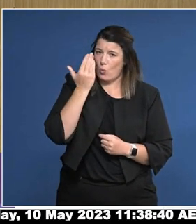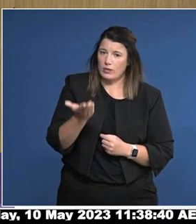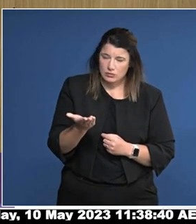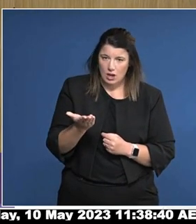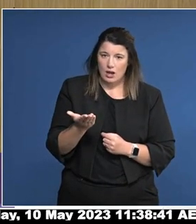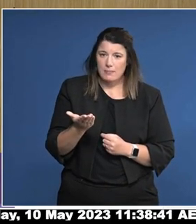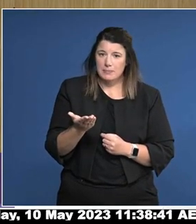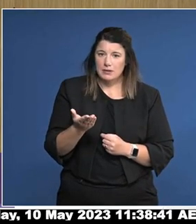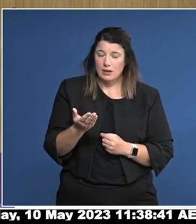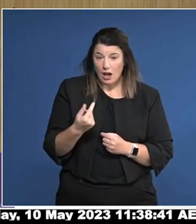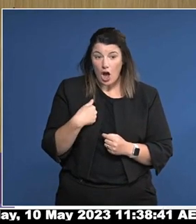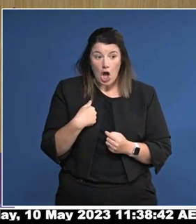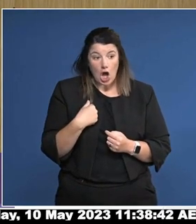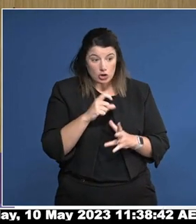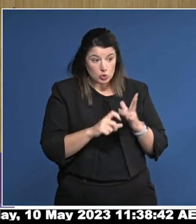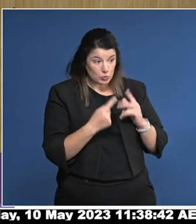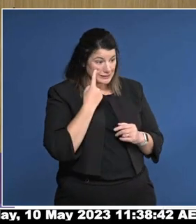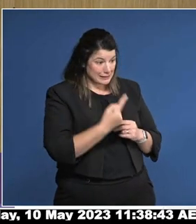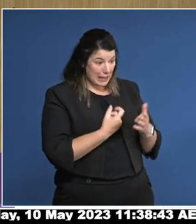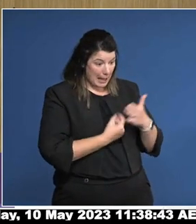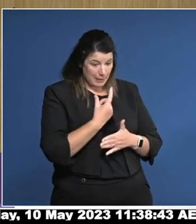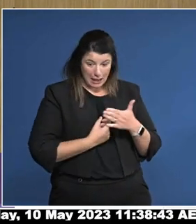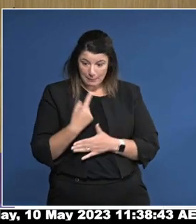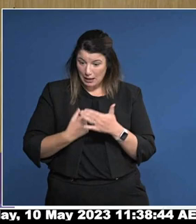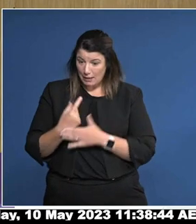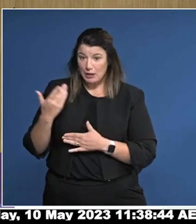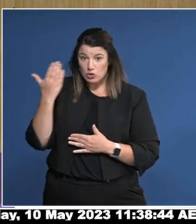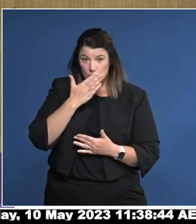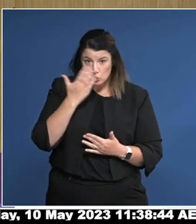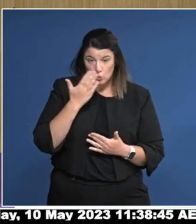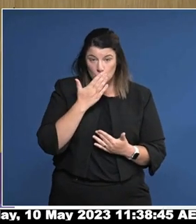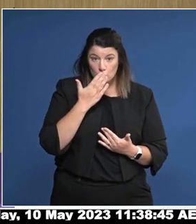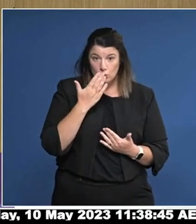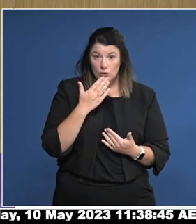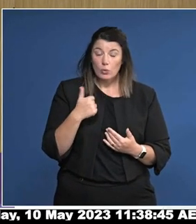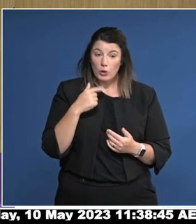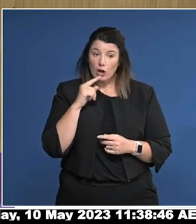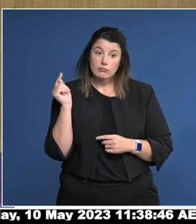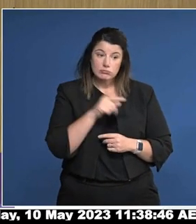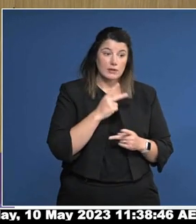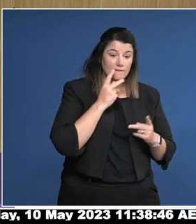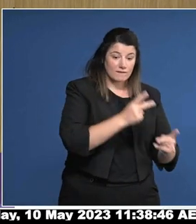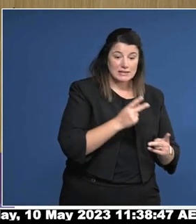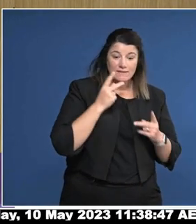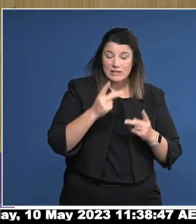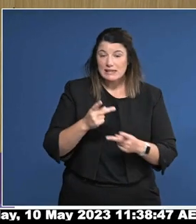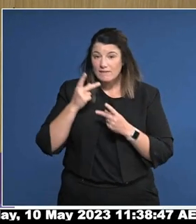I do see that occur in the schools when I've been on school visits, that - an example was